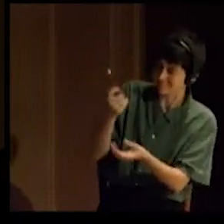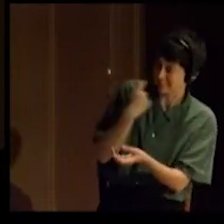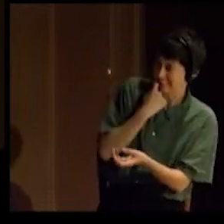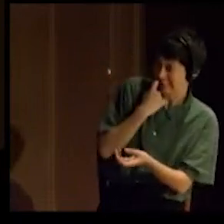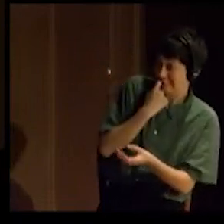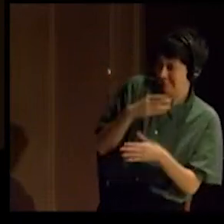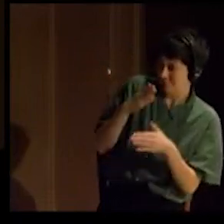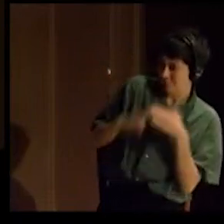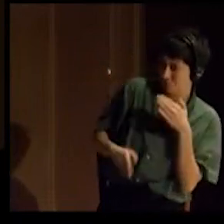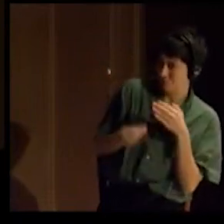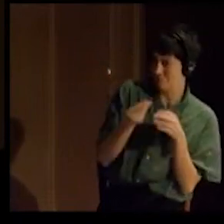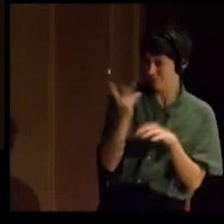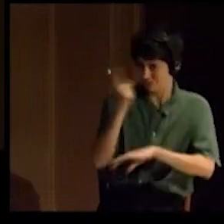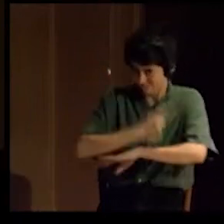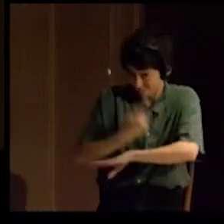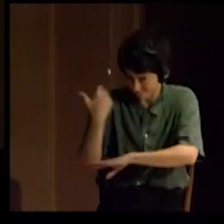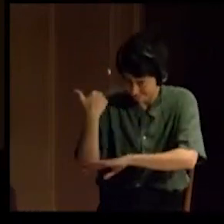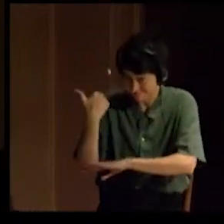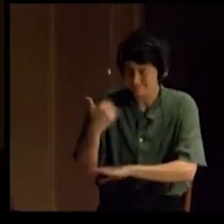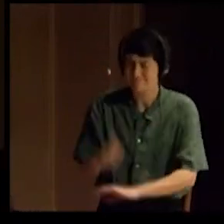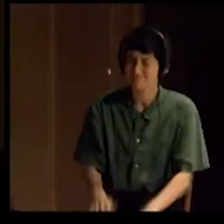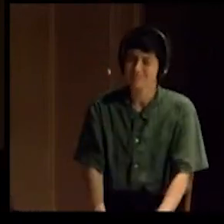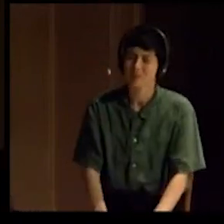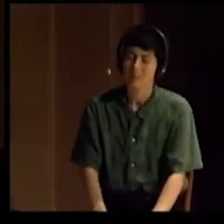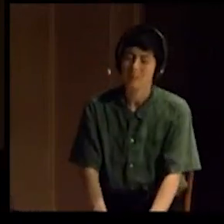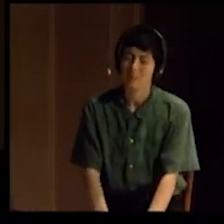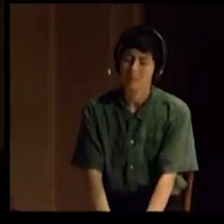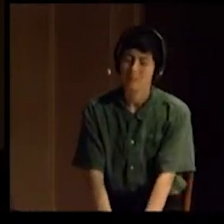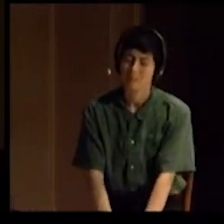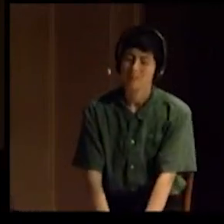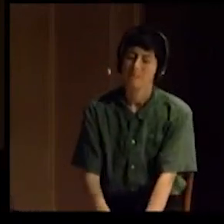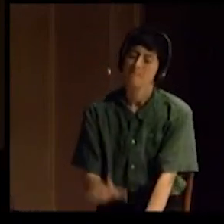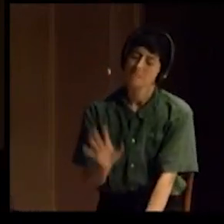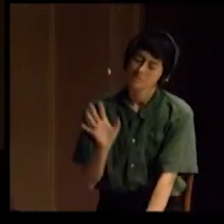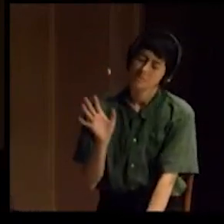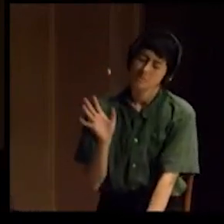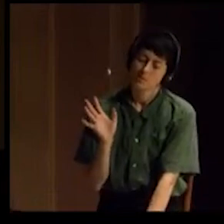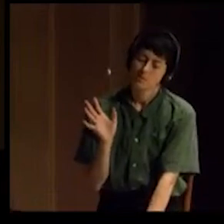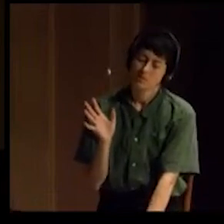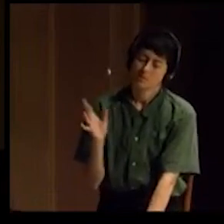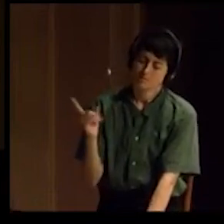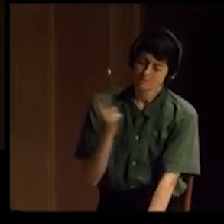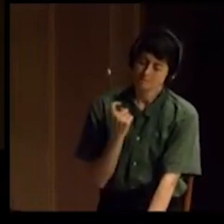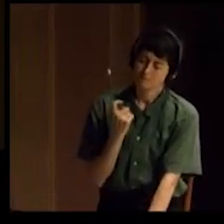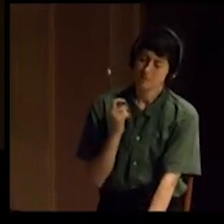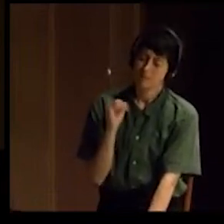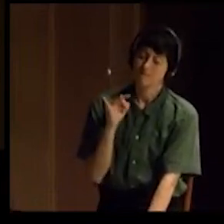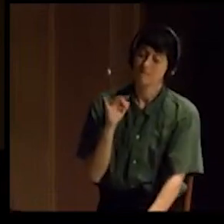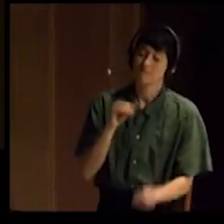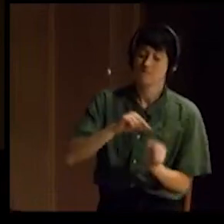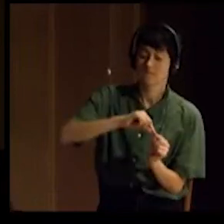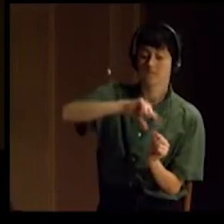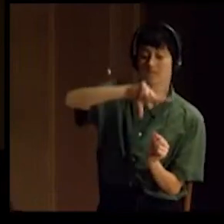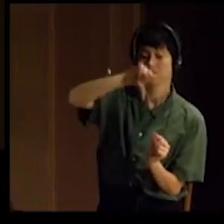But yeah. So the question is if the pennaceous part of the feather